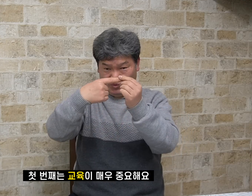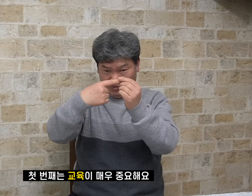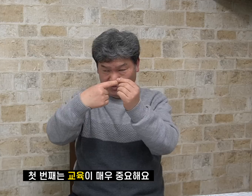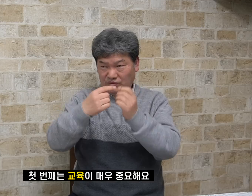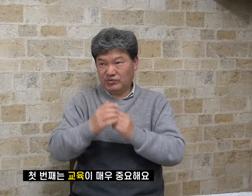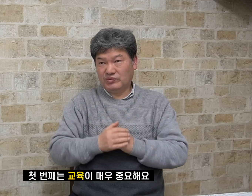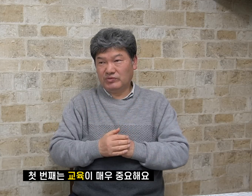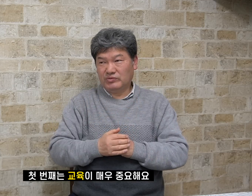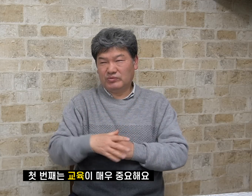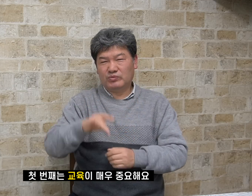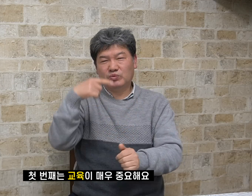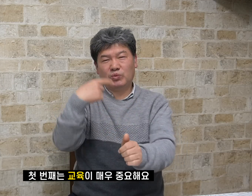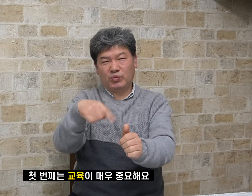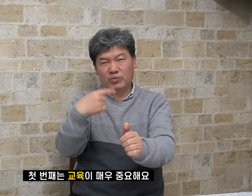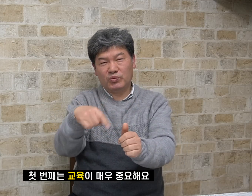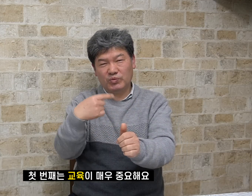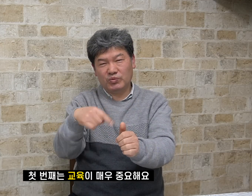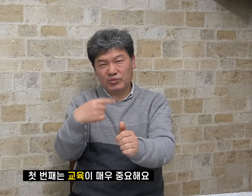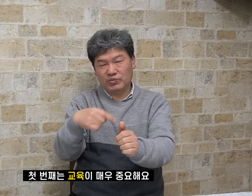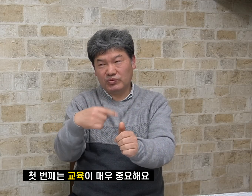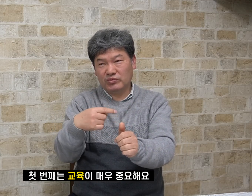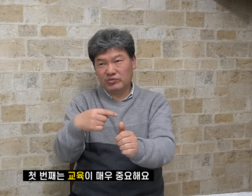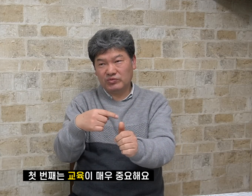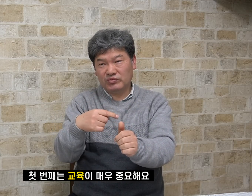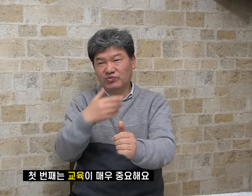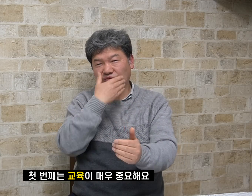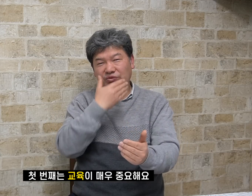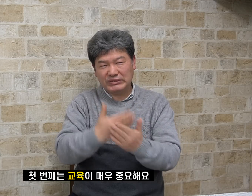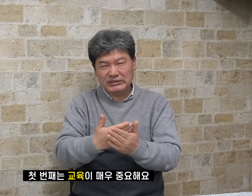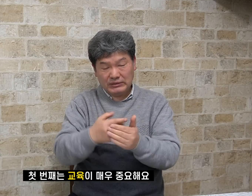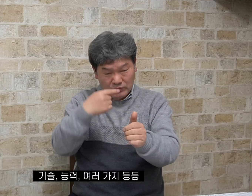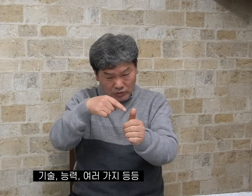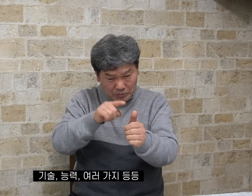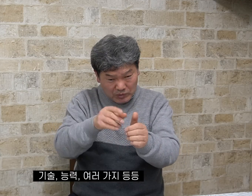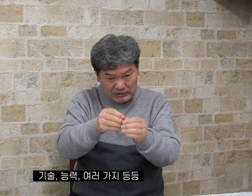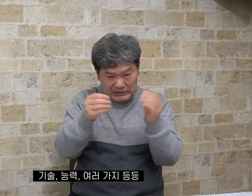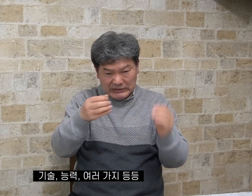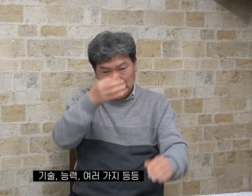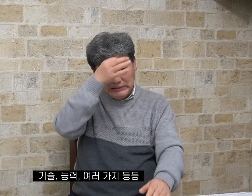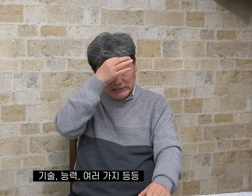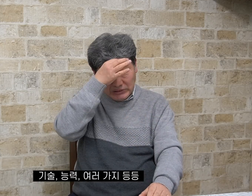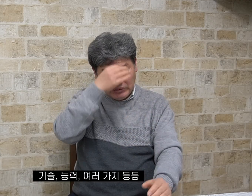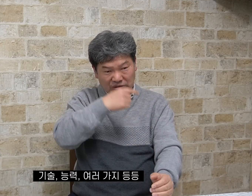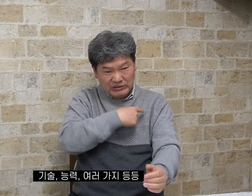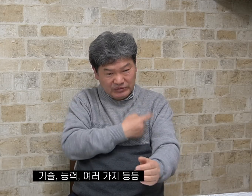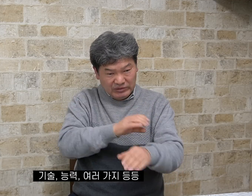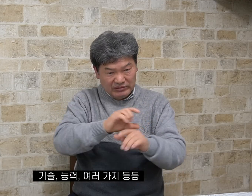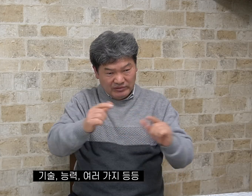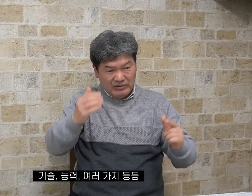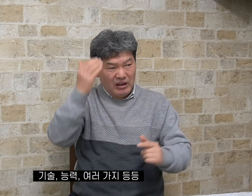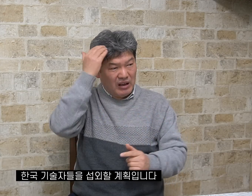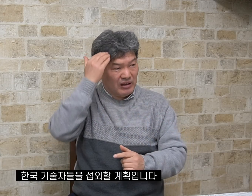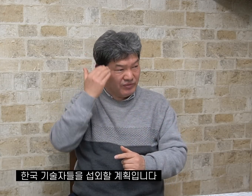First, education is very important. We plan to recruit Korean technicians